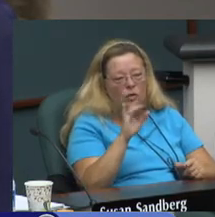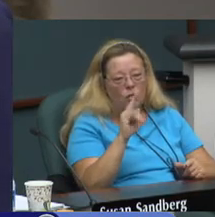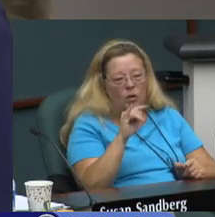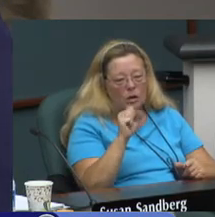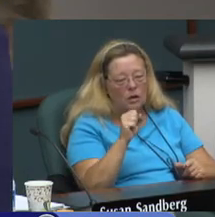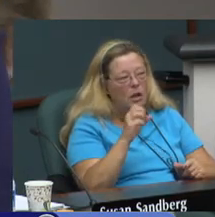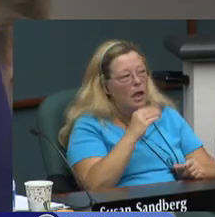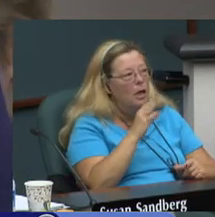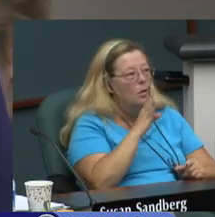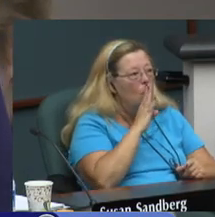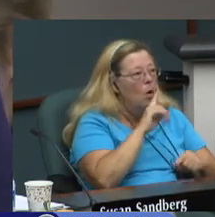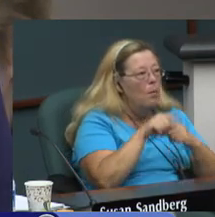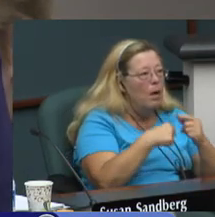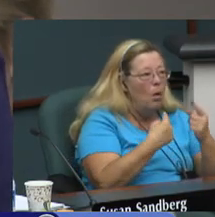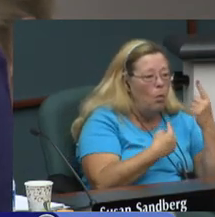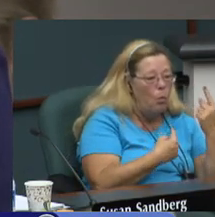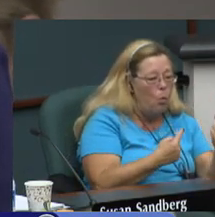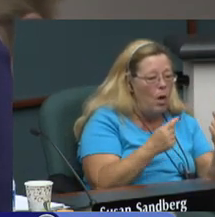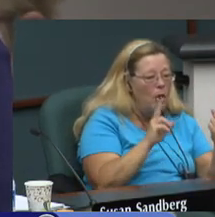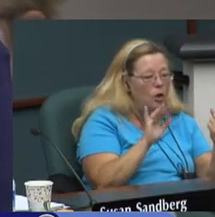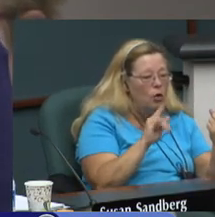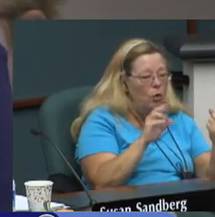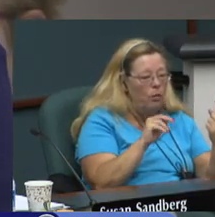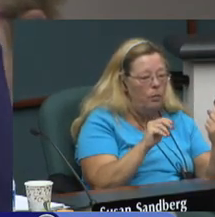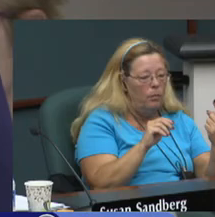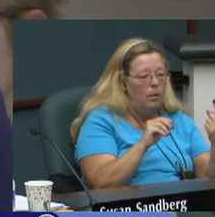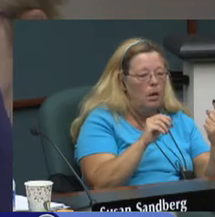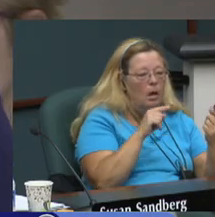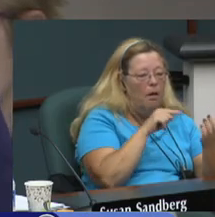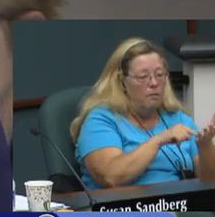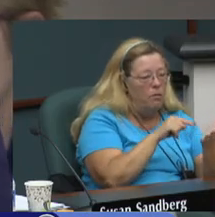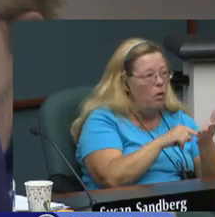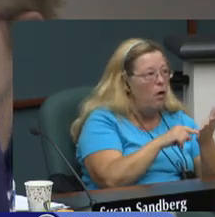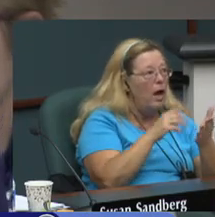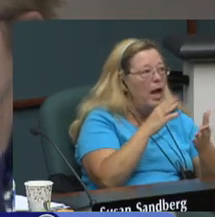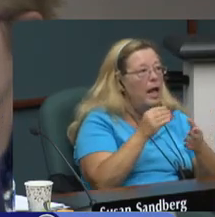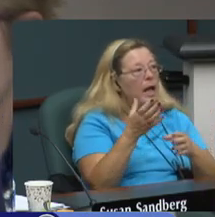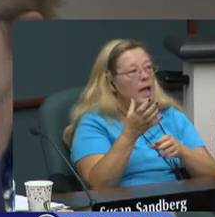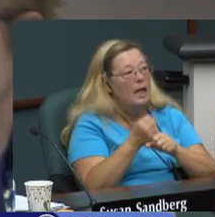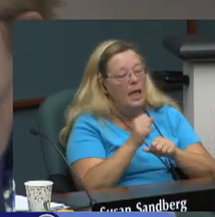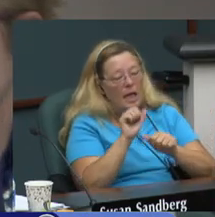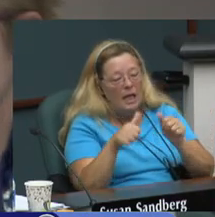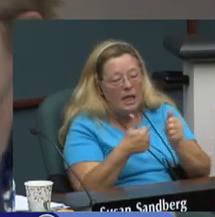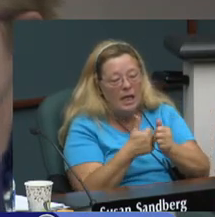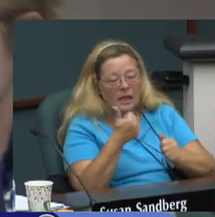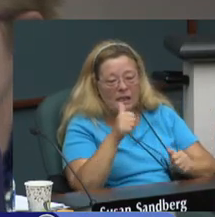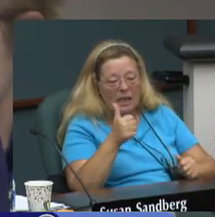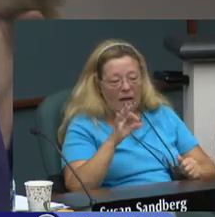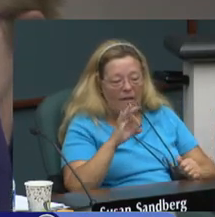talking about one unit being affordable and getting an extra ten feet I think